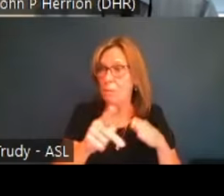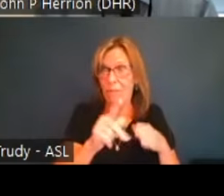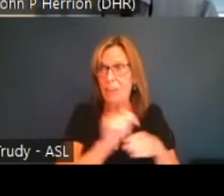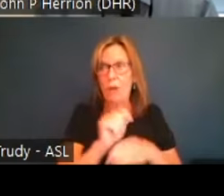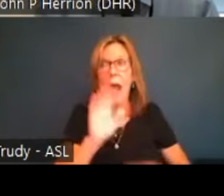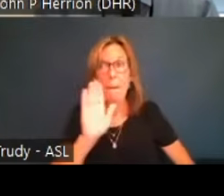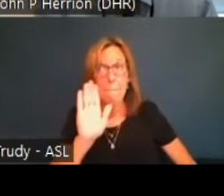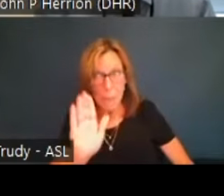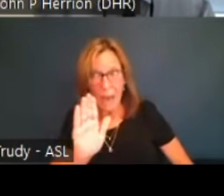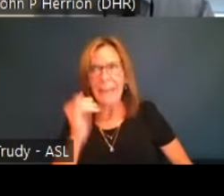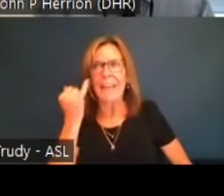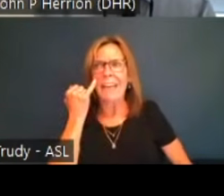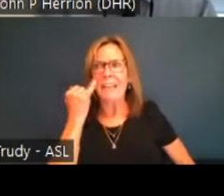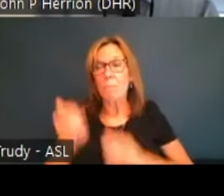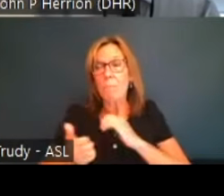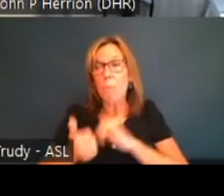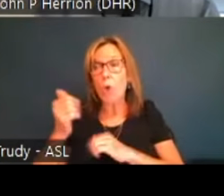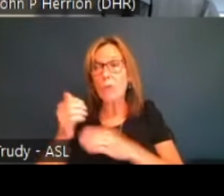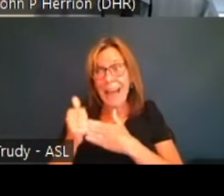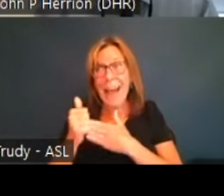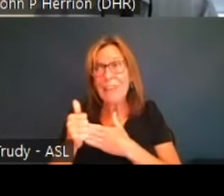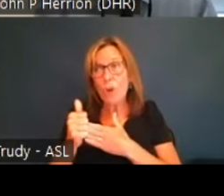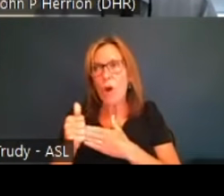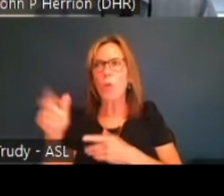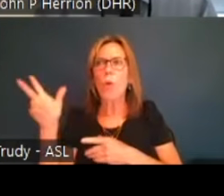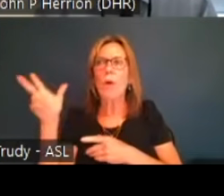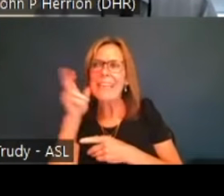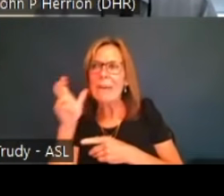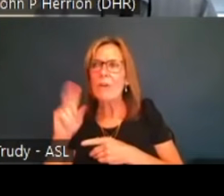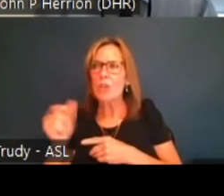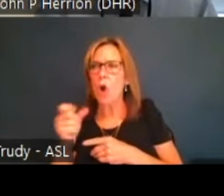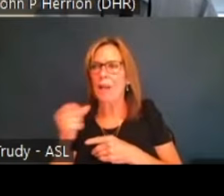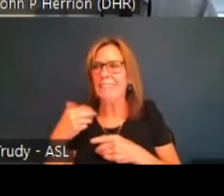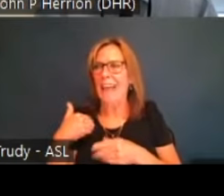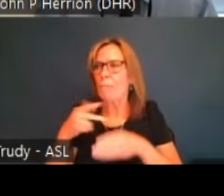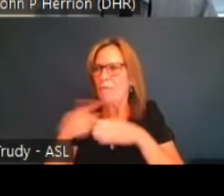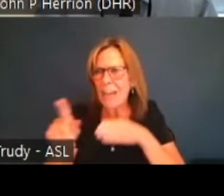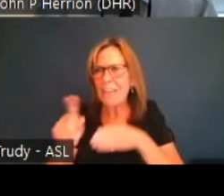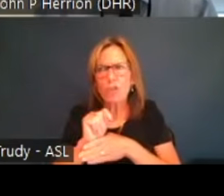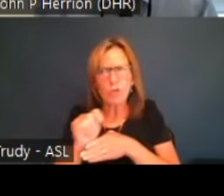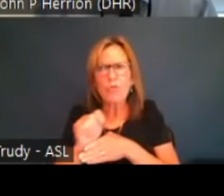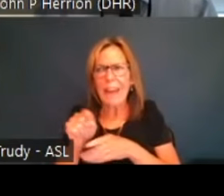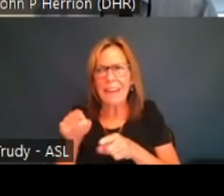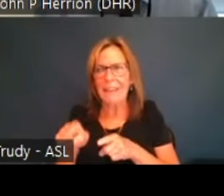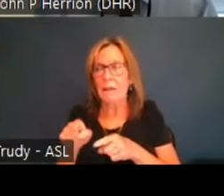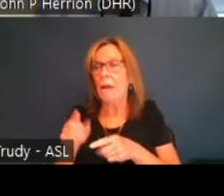as some service dogs are, if there is a professional training component there, under 296,14 of the state